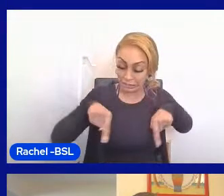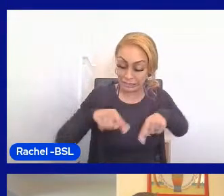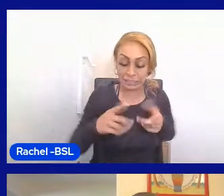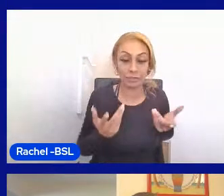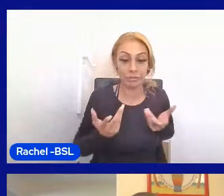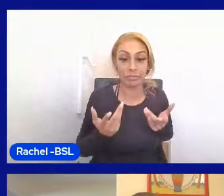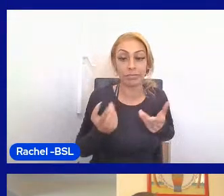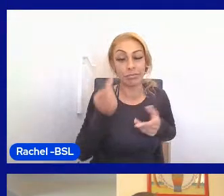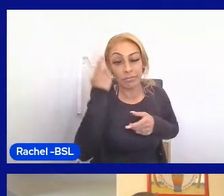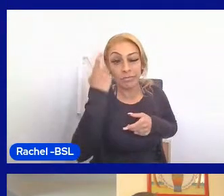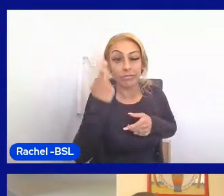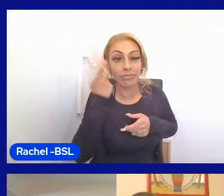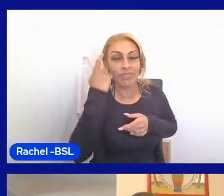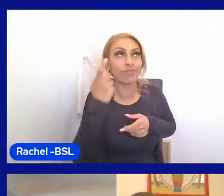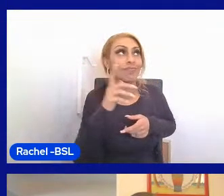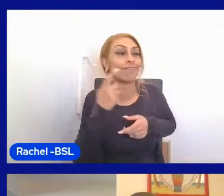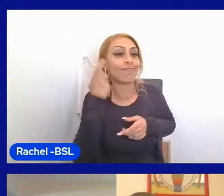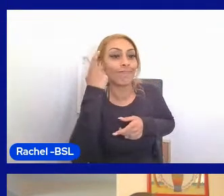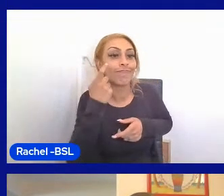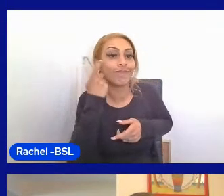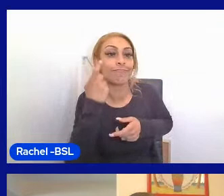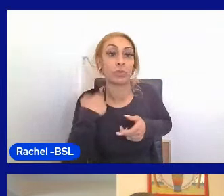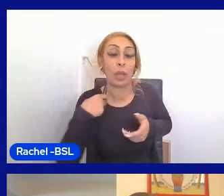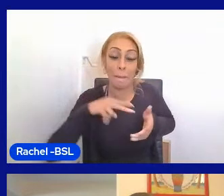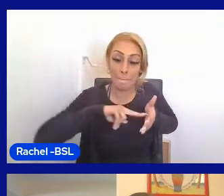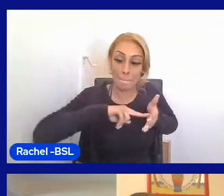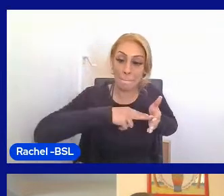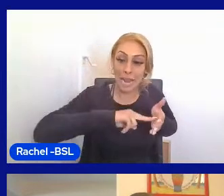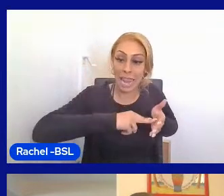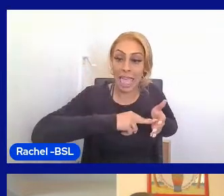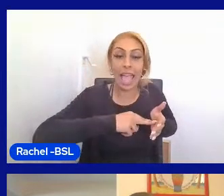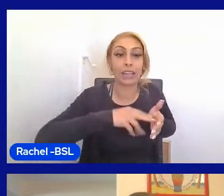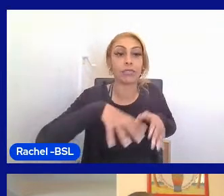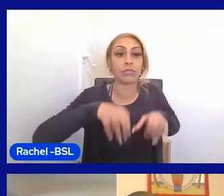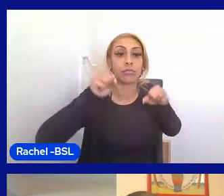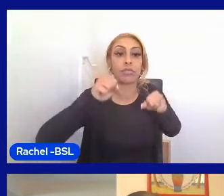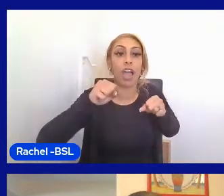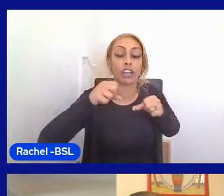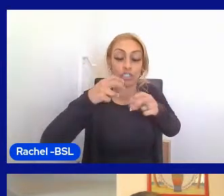speculate? That is something we are thinking about and considering.